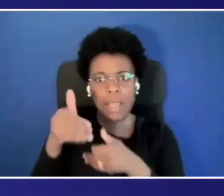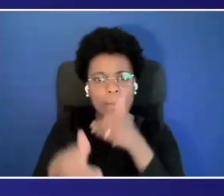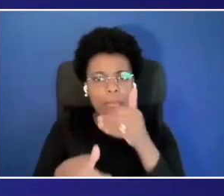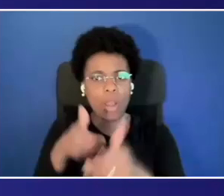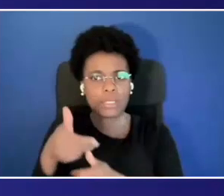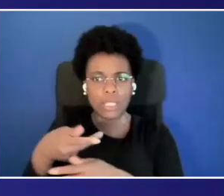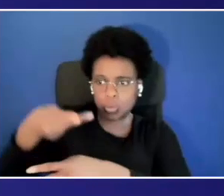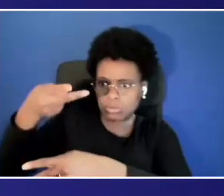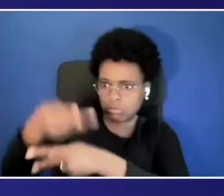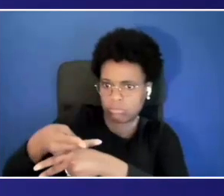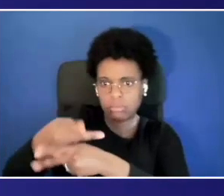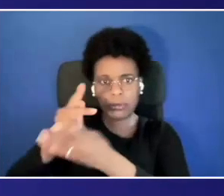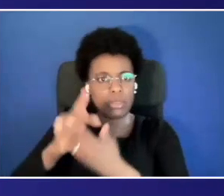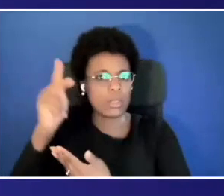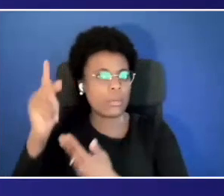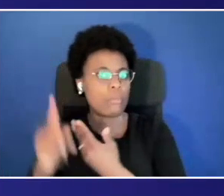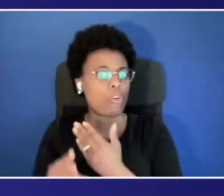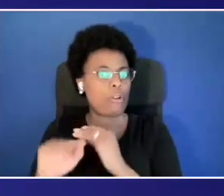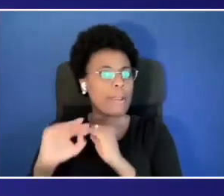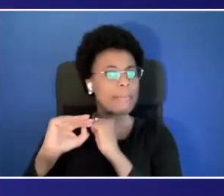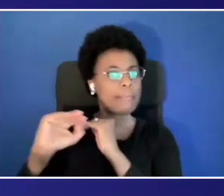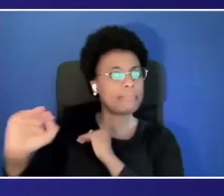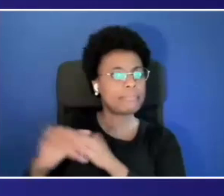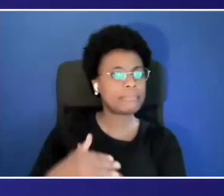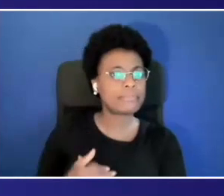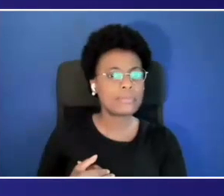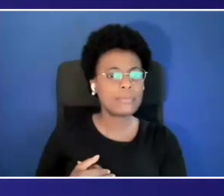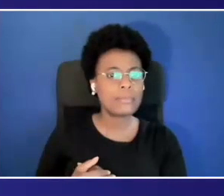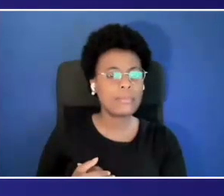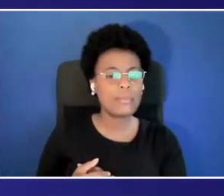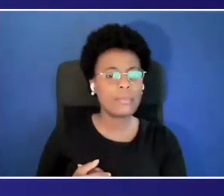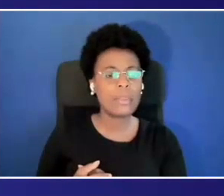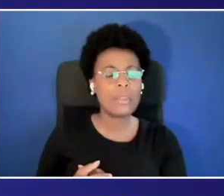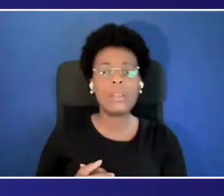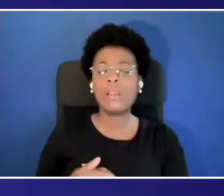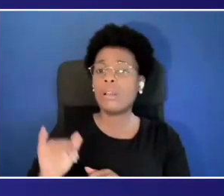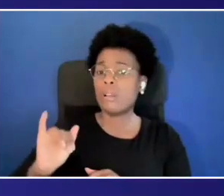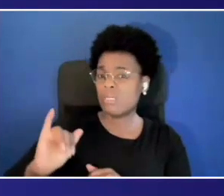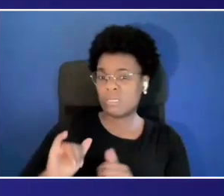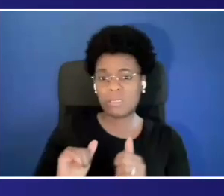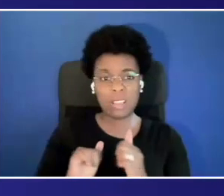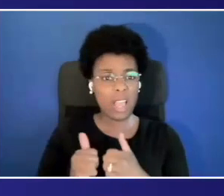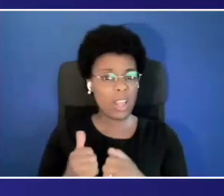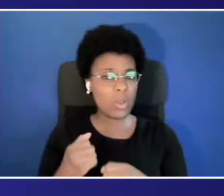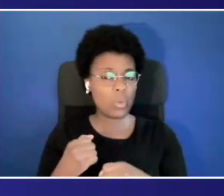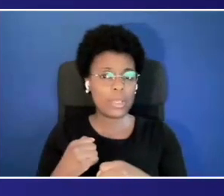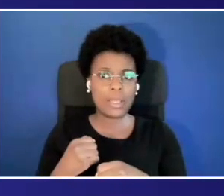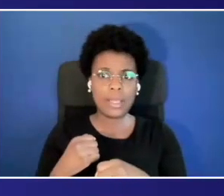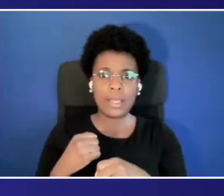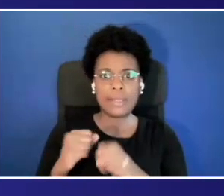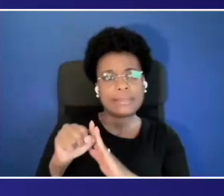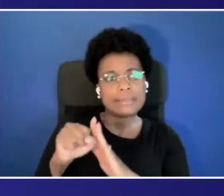State officials, how can we best support and empower you to make the college system in your state world-class?